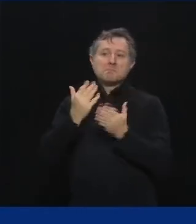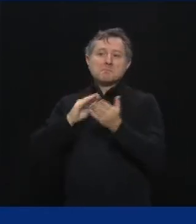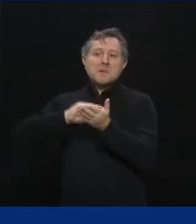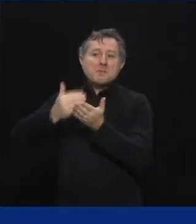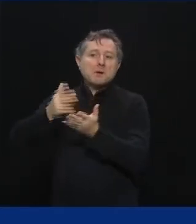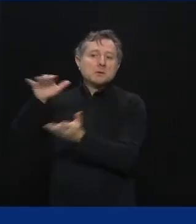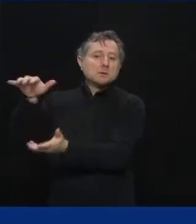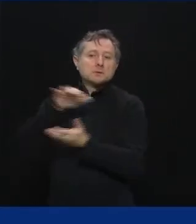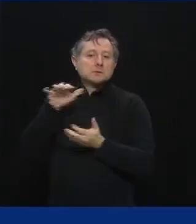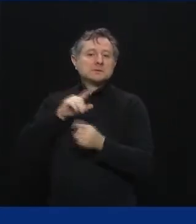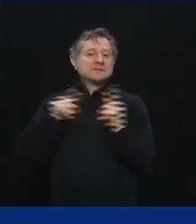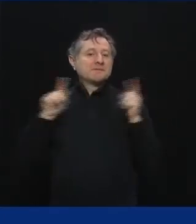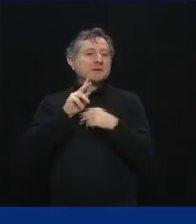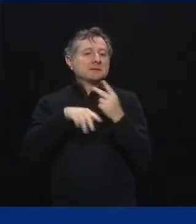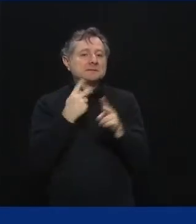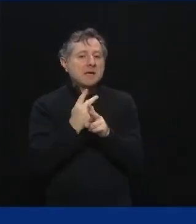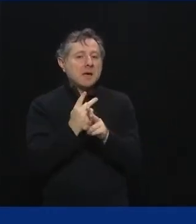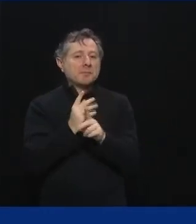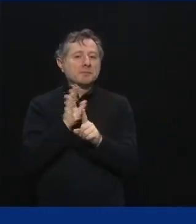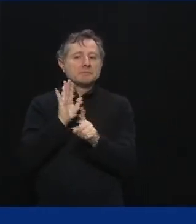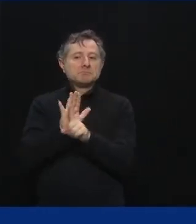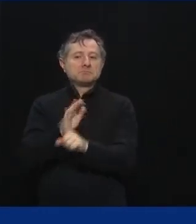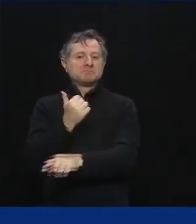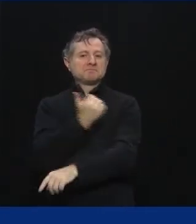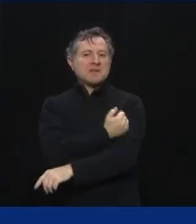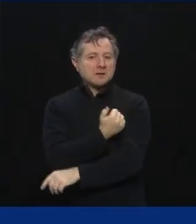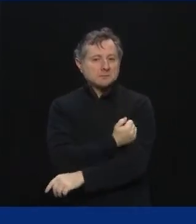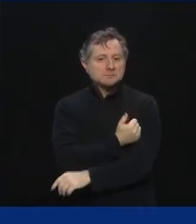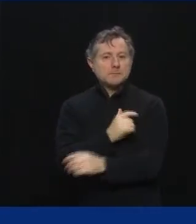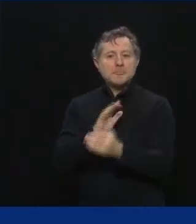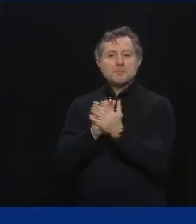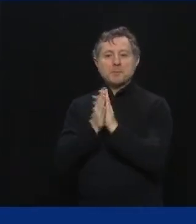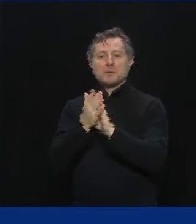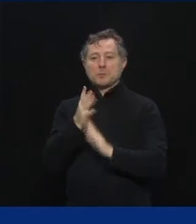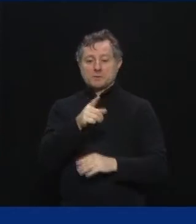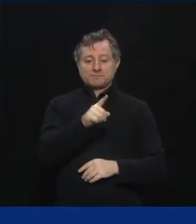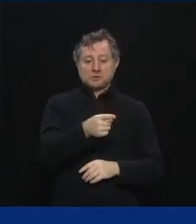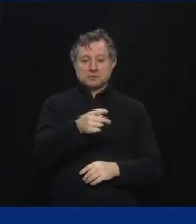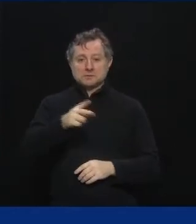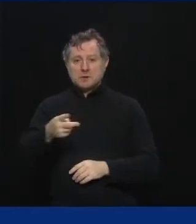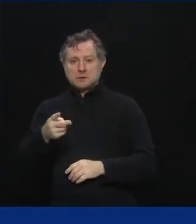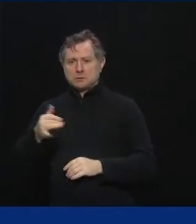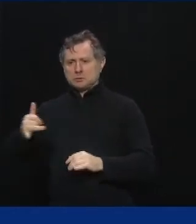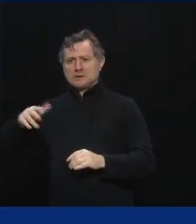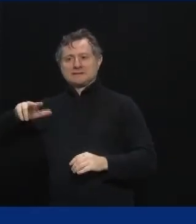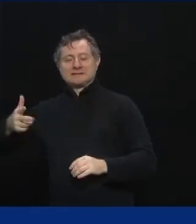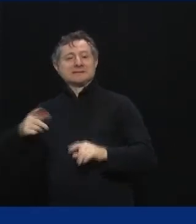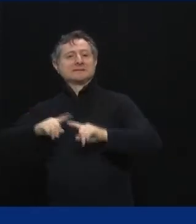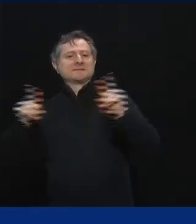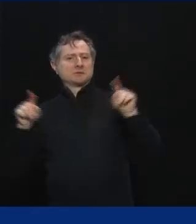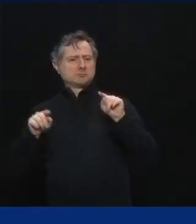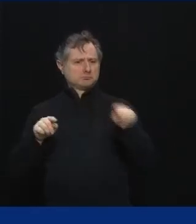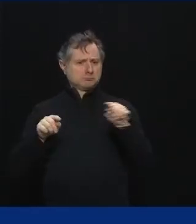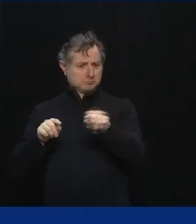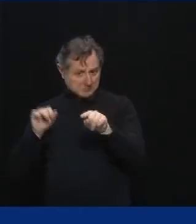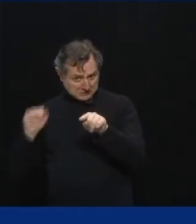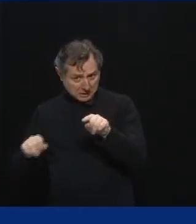THEY MAY BE TALKING ABOUT GETTING DIFFERENT DOSES. WE DON'T KNOW IF THAT'S GOING TO BE THE CASE, THAT YOU CAN GET A DIFFERENT TYPE OF VACCINE FROM